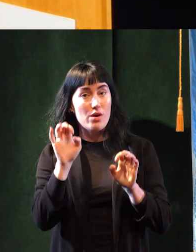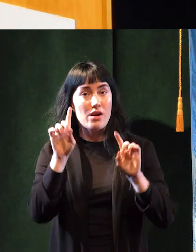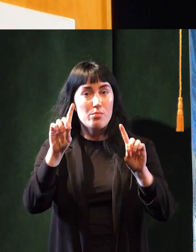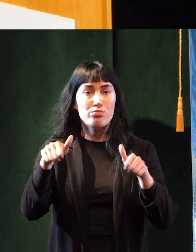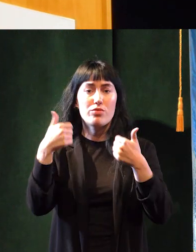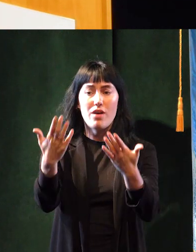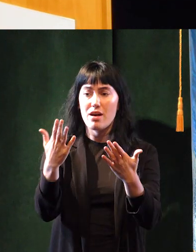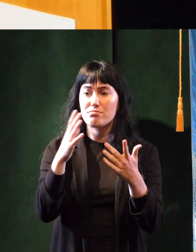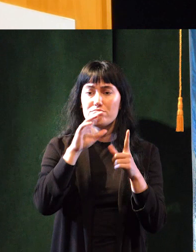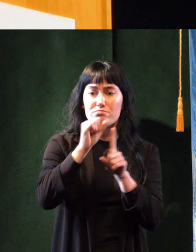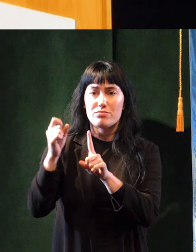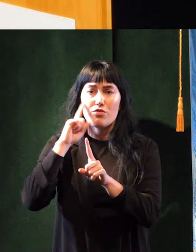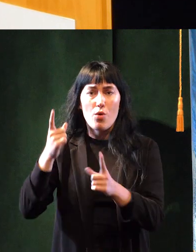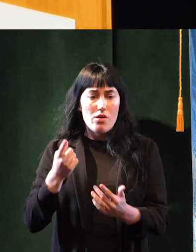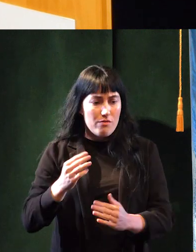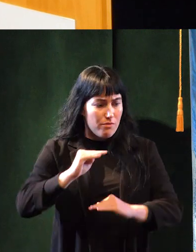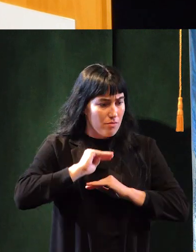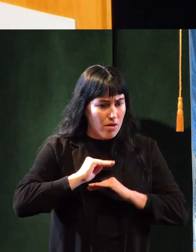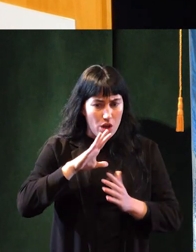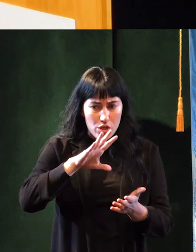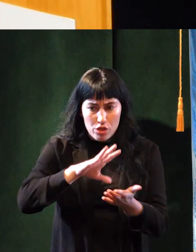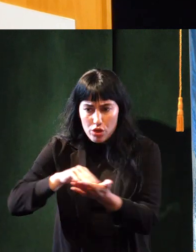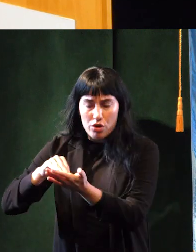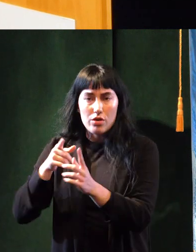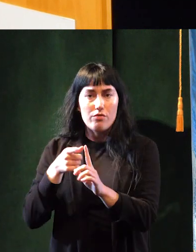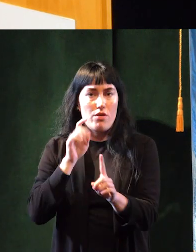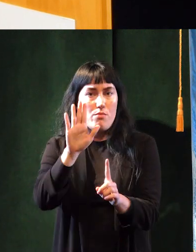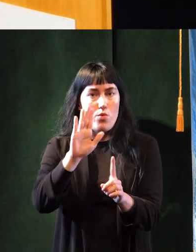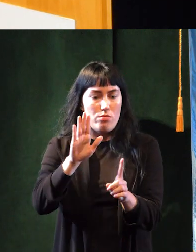education has provided situations of fulfillment and learning from your